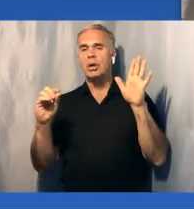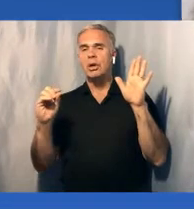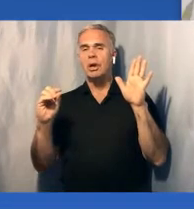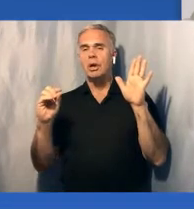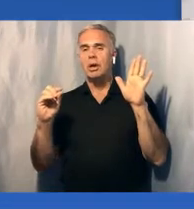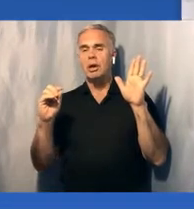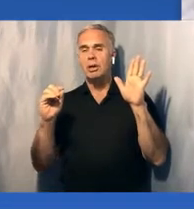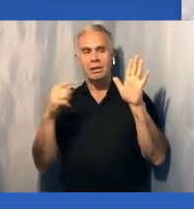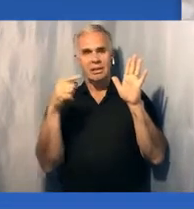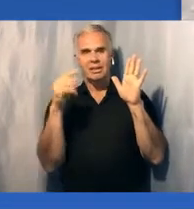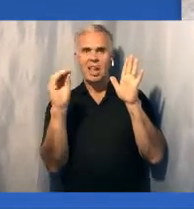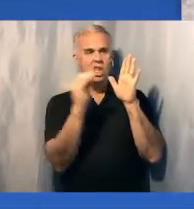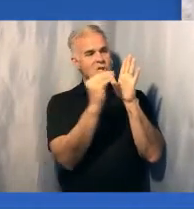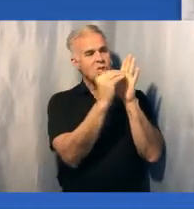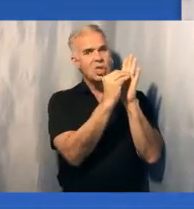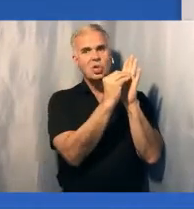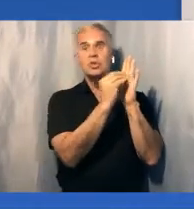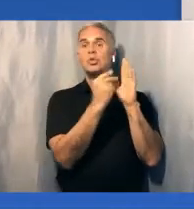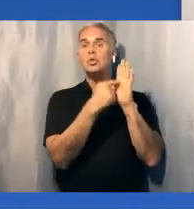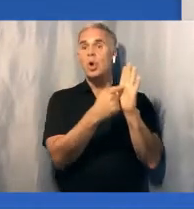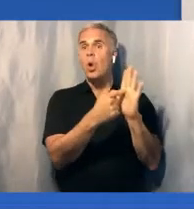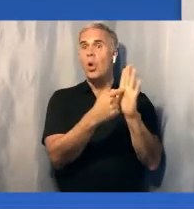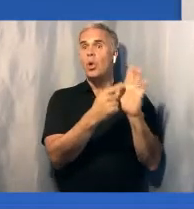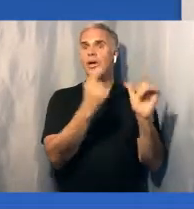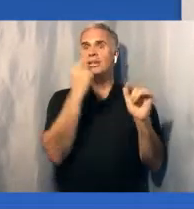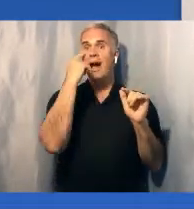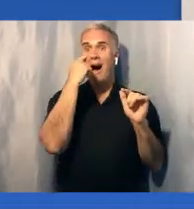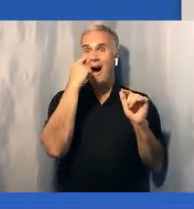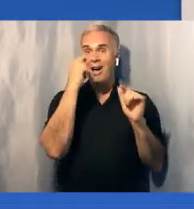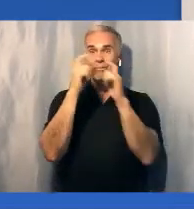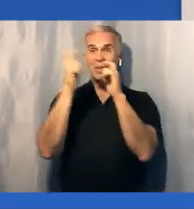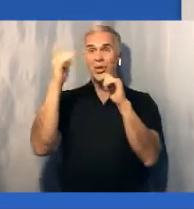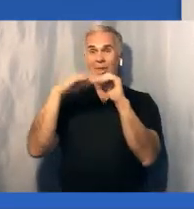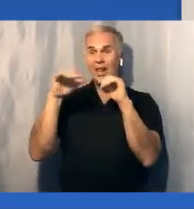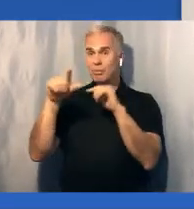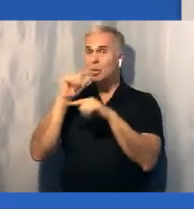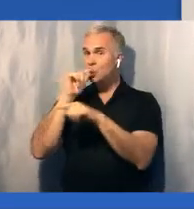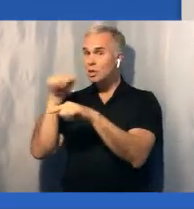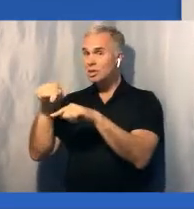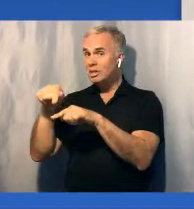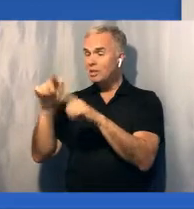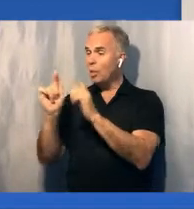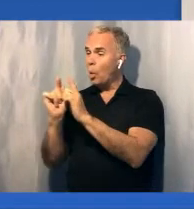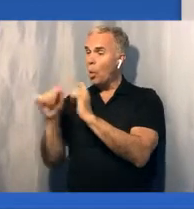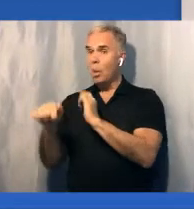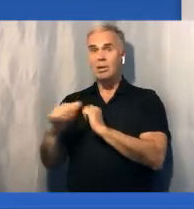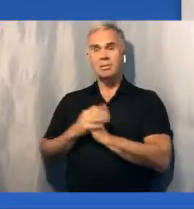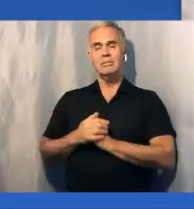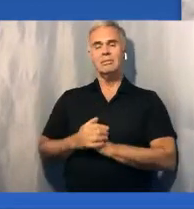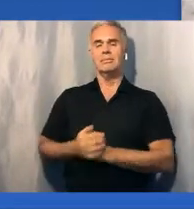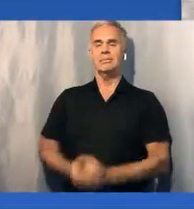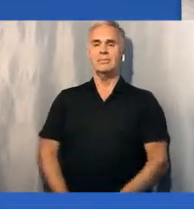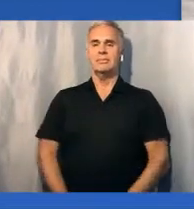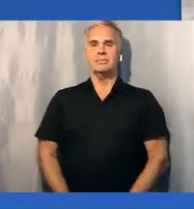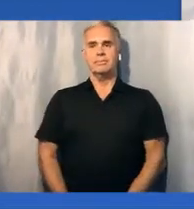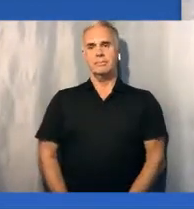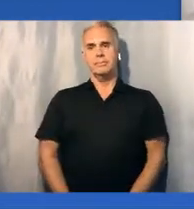(If you can, can you see the picture of the bee hummingbird in the eye of the ostrich